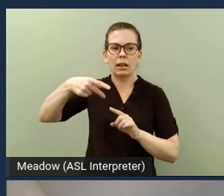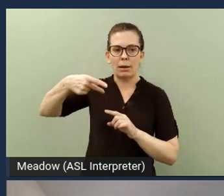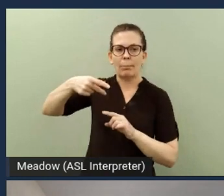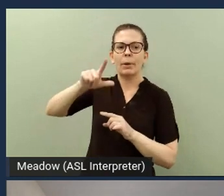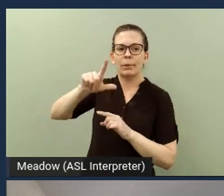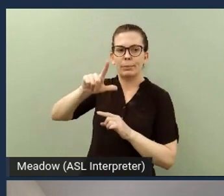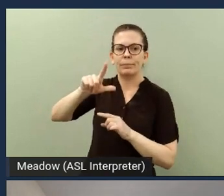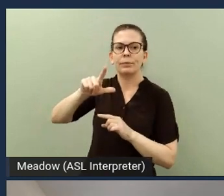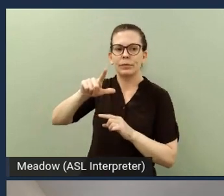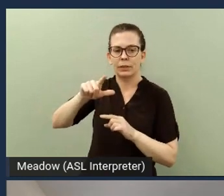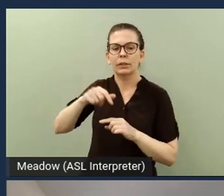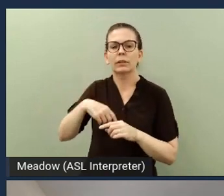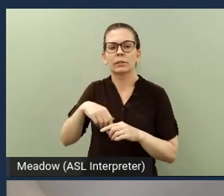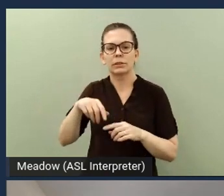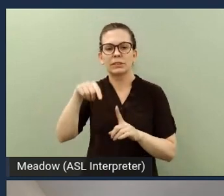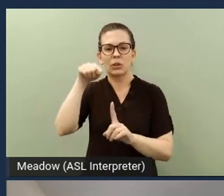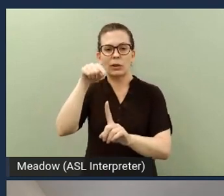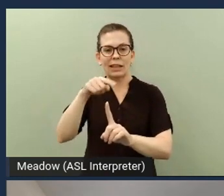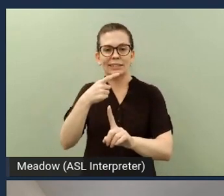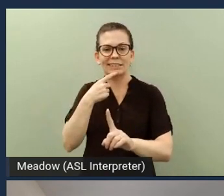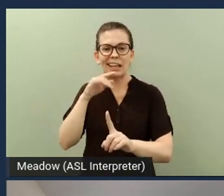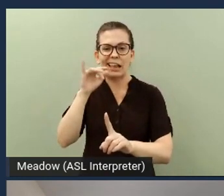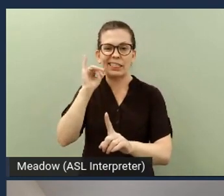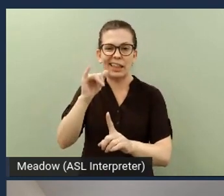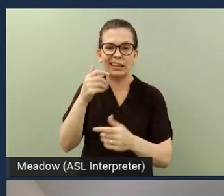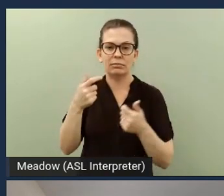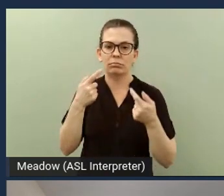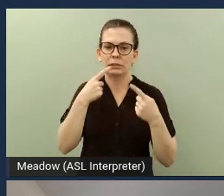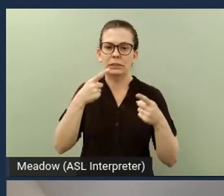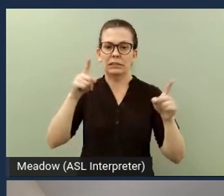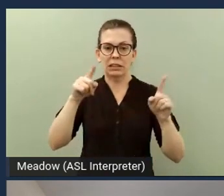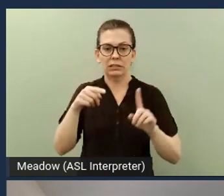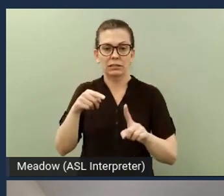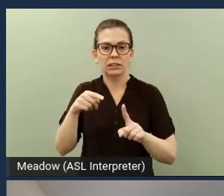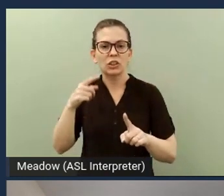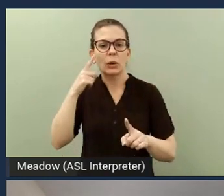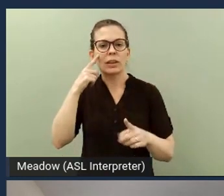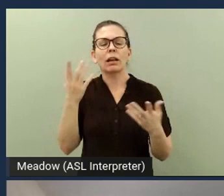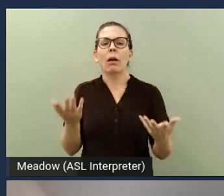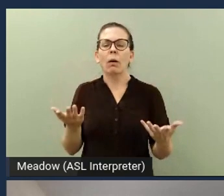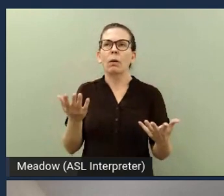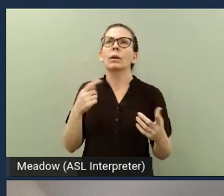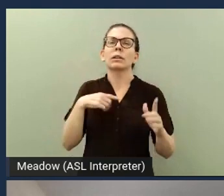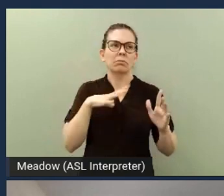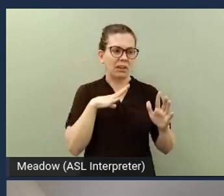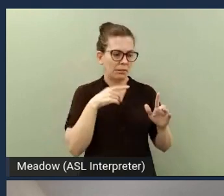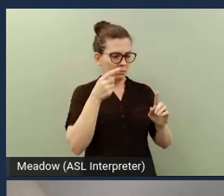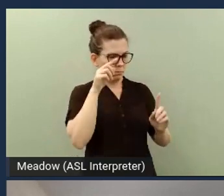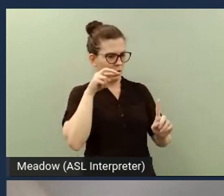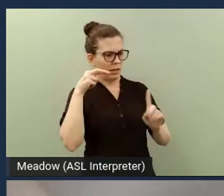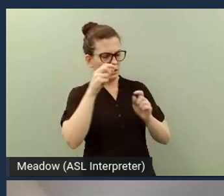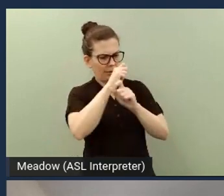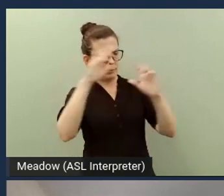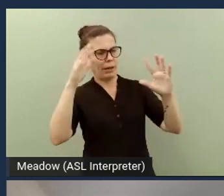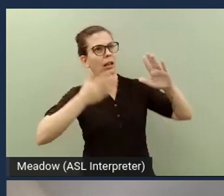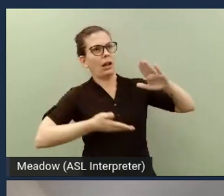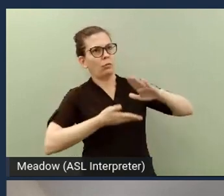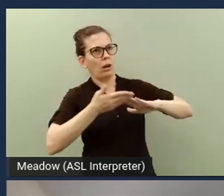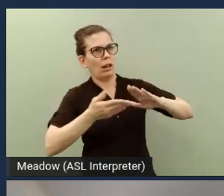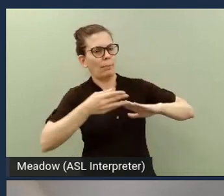that step was a success. So effectively, you can think of it as you're running your pipeline, when you reach that callback step,